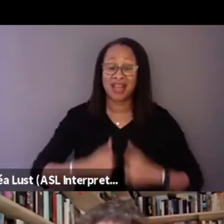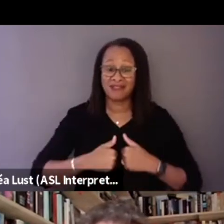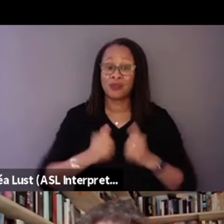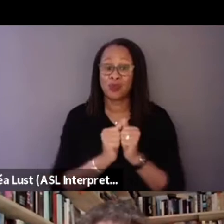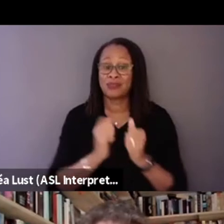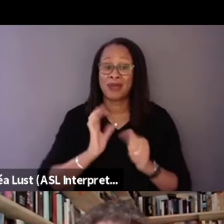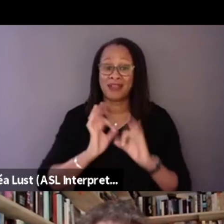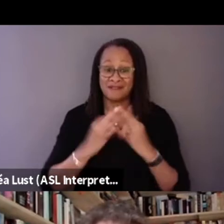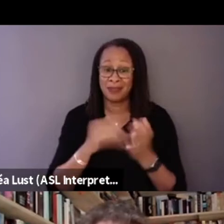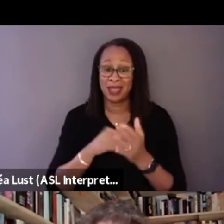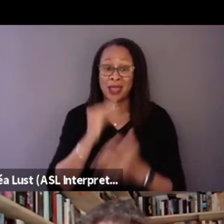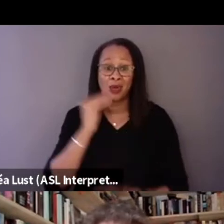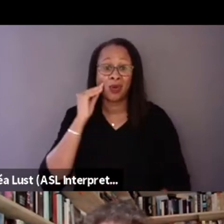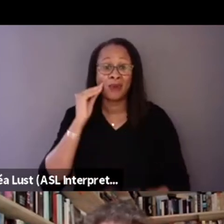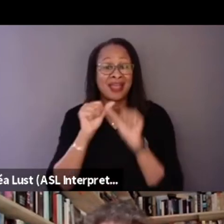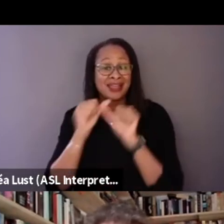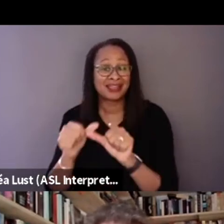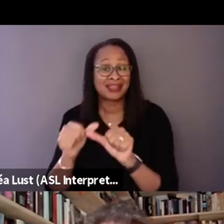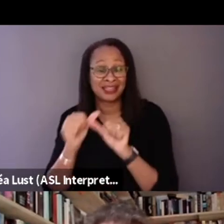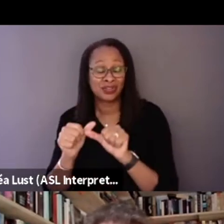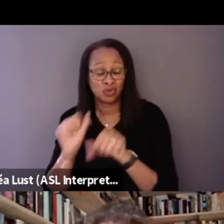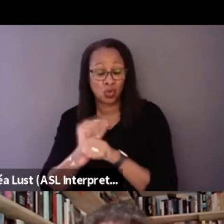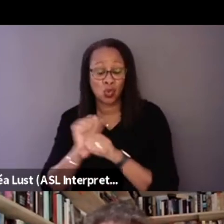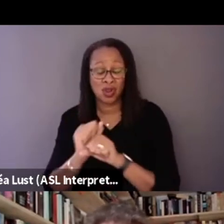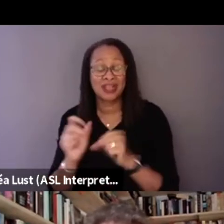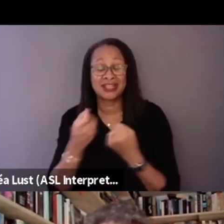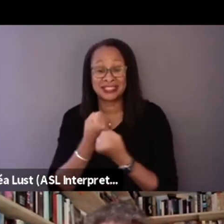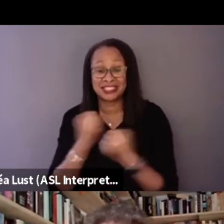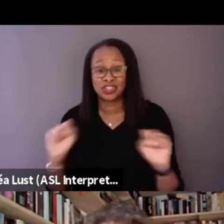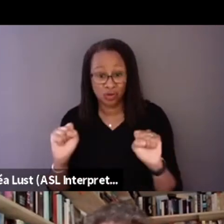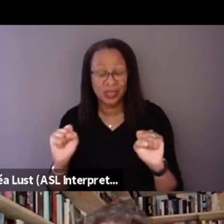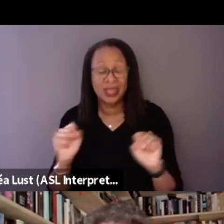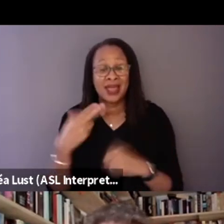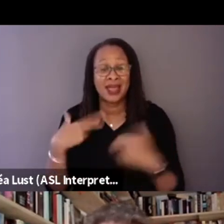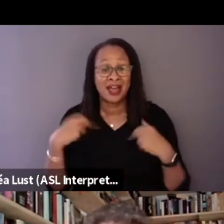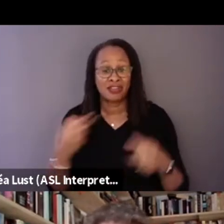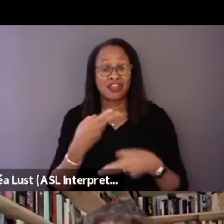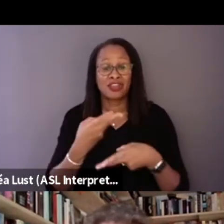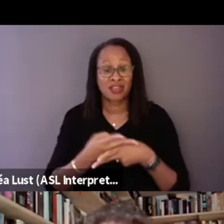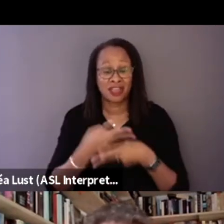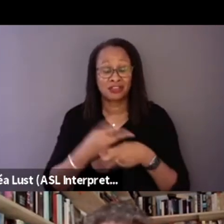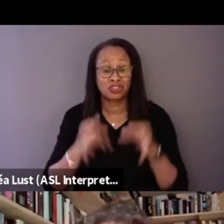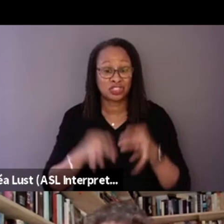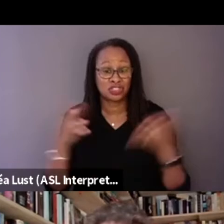and continue the work of securing healthcare justice in America. I can only afford home care